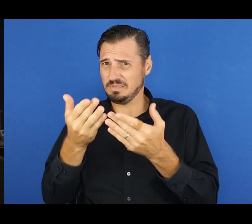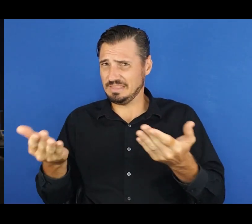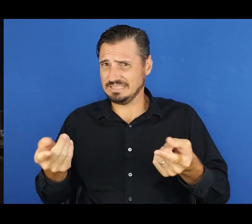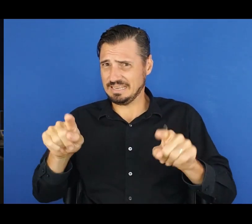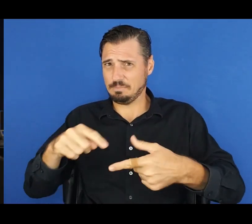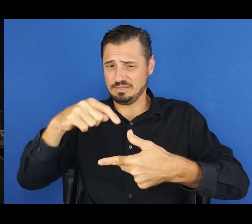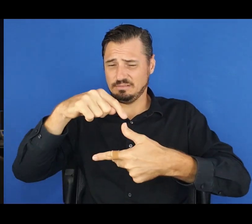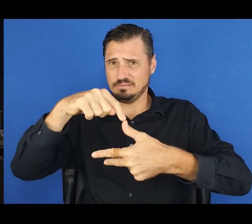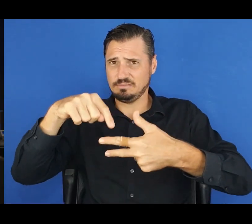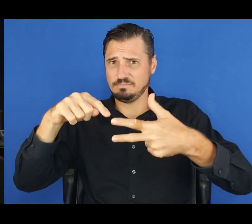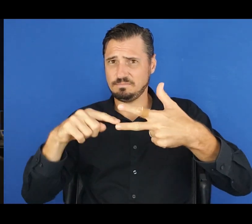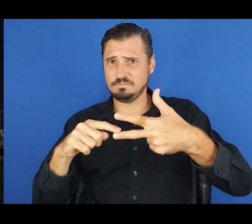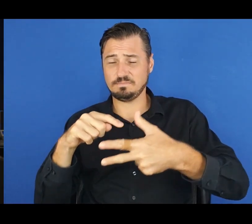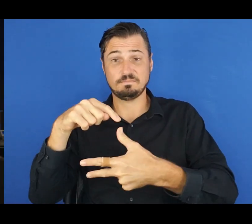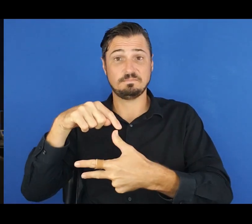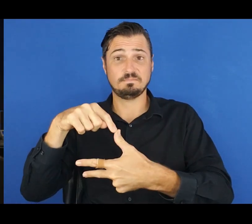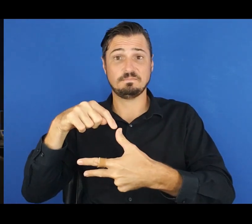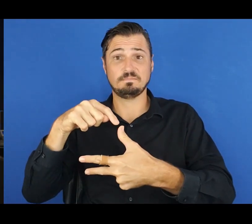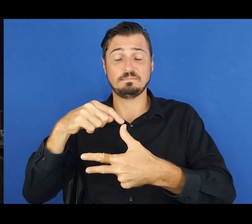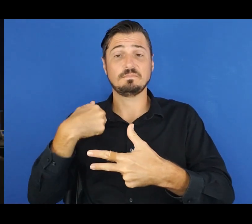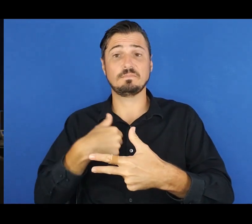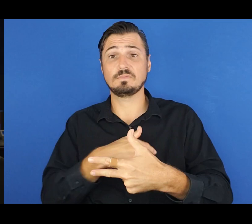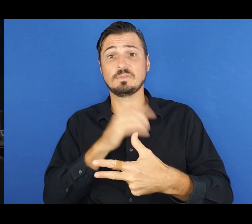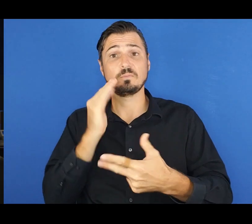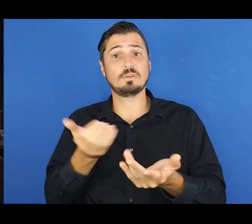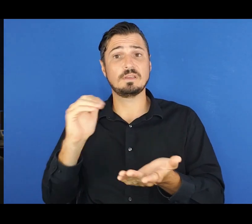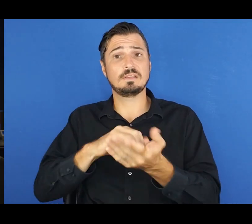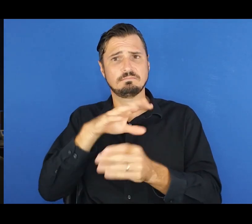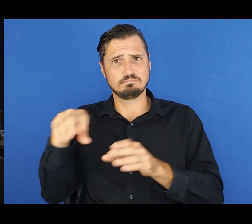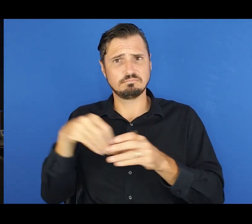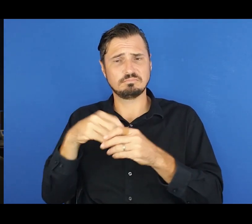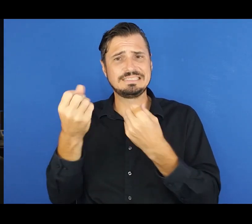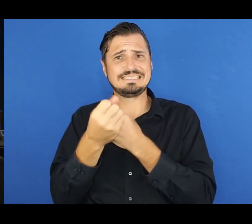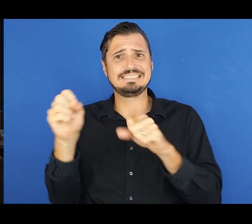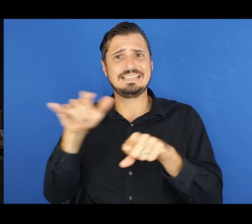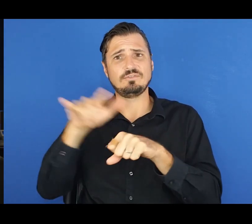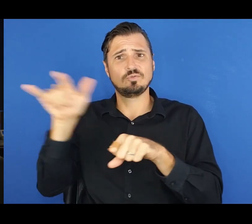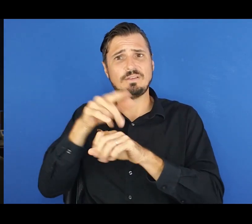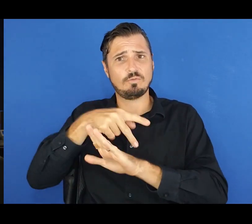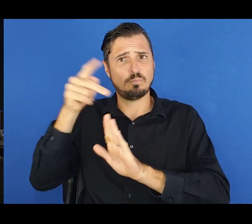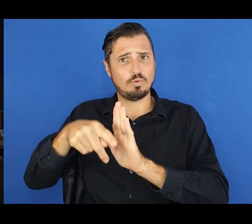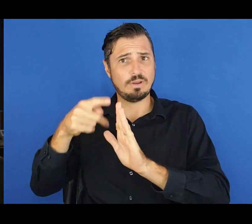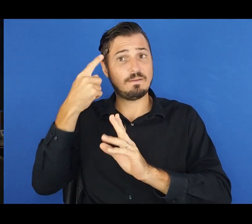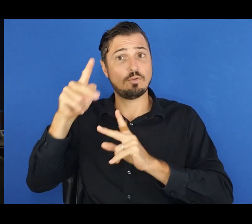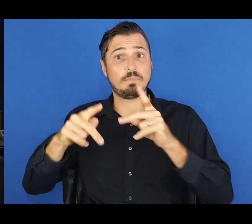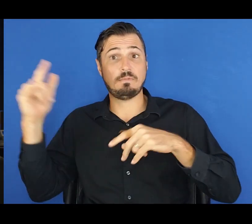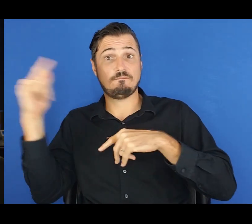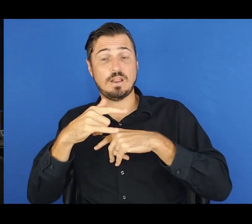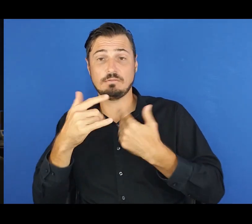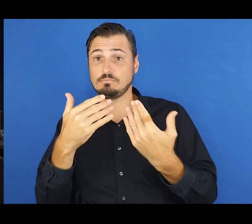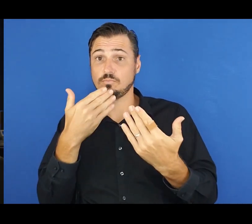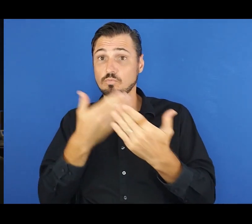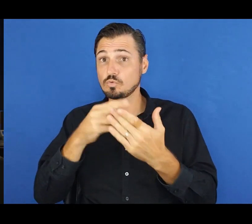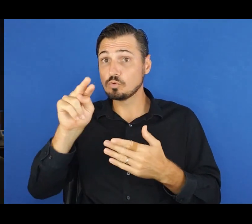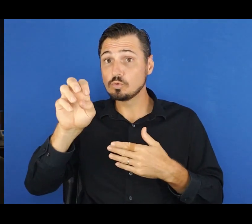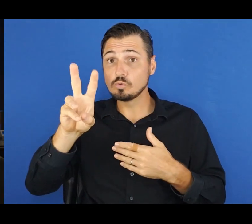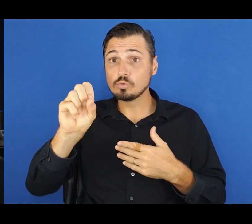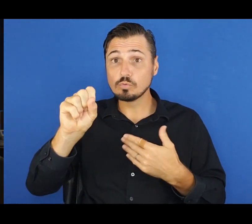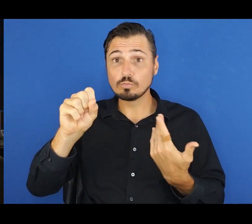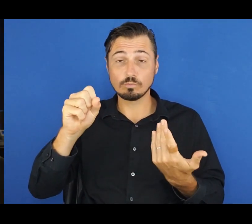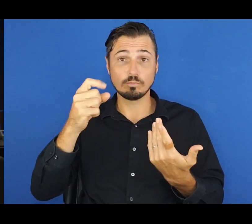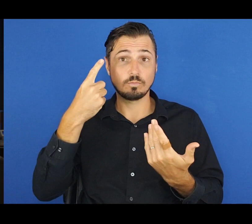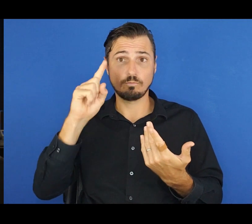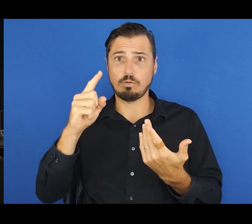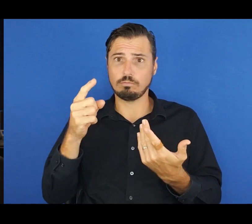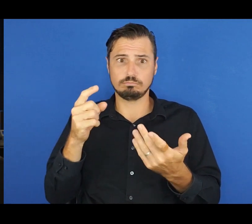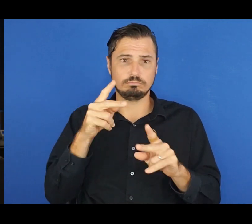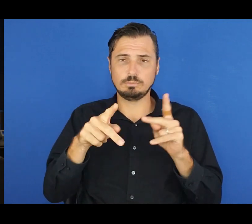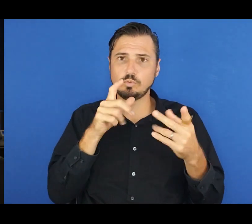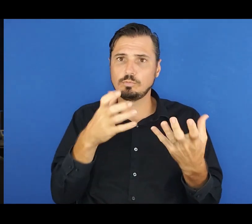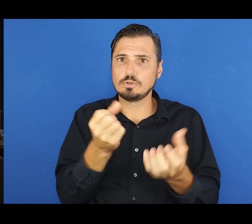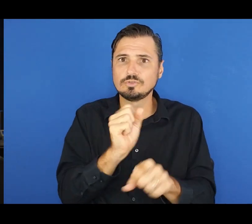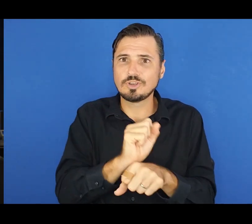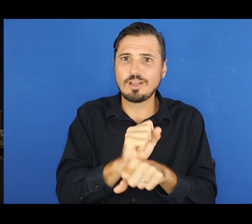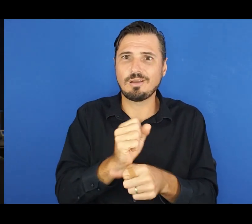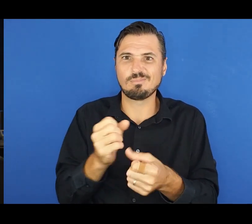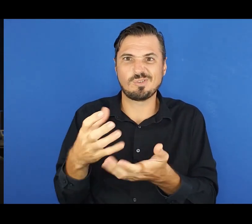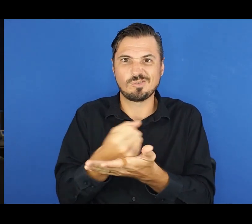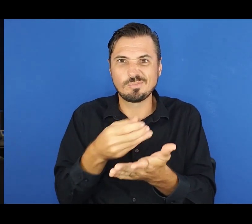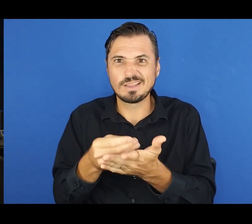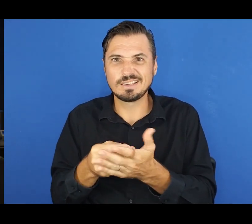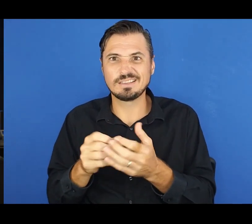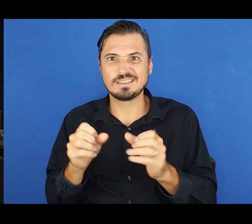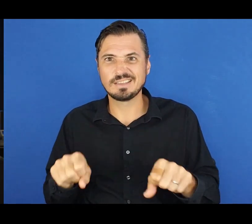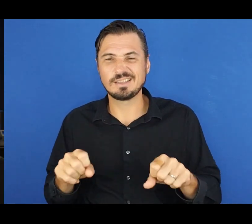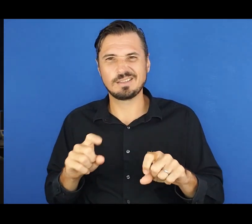First, we are re-entering the state’s Safe Travels Program for out-of-state travelers. This is good news in terms of employment and income for many residents, and it also means more risk of